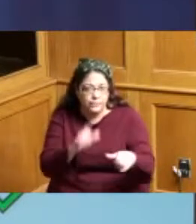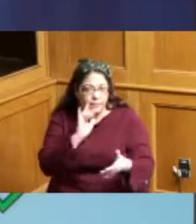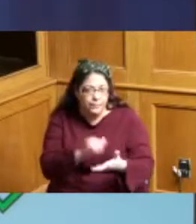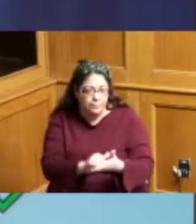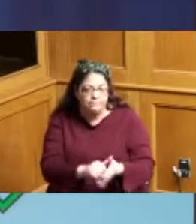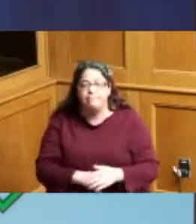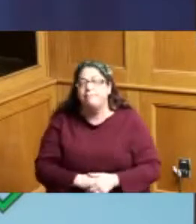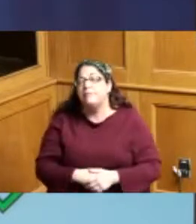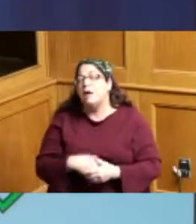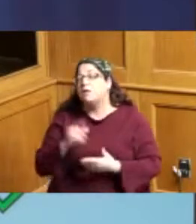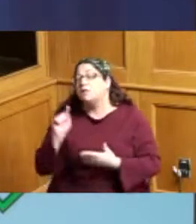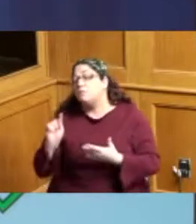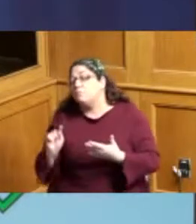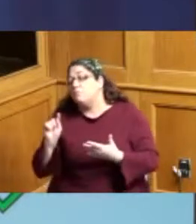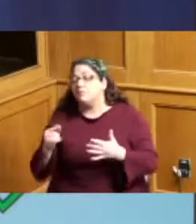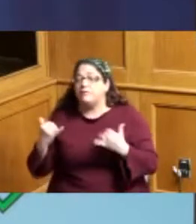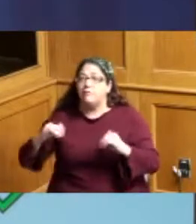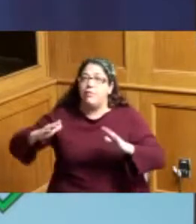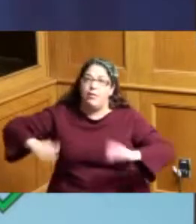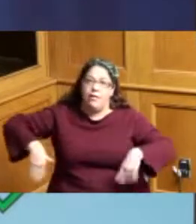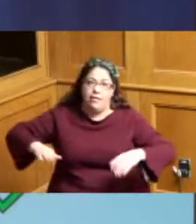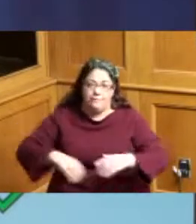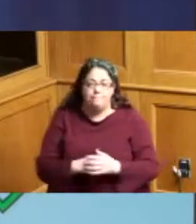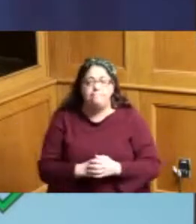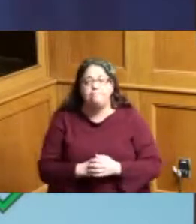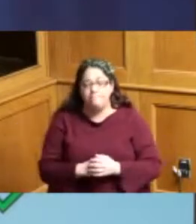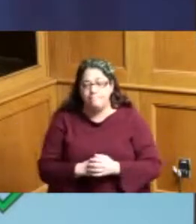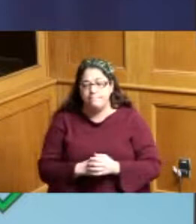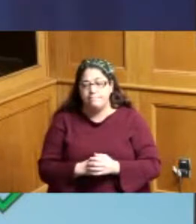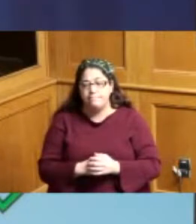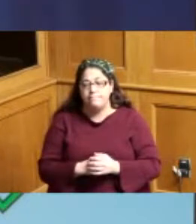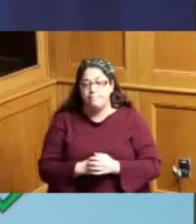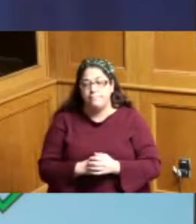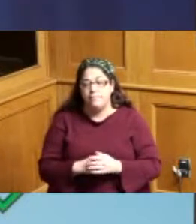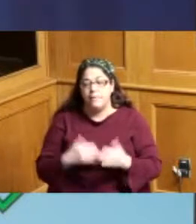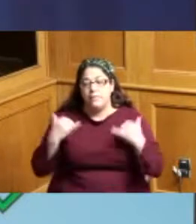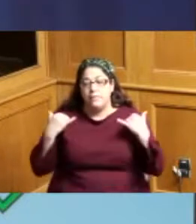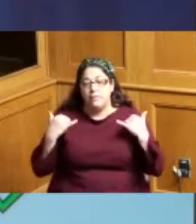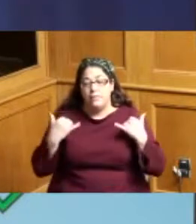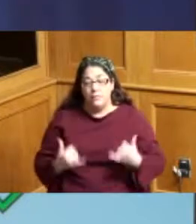still in the works or have been researched so the one that we're looking at right now as you can see